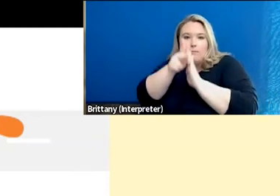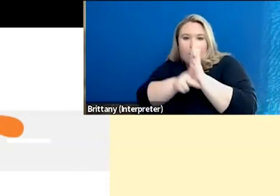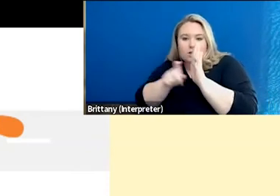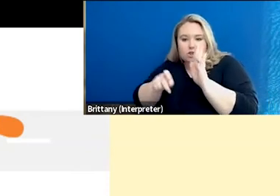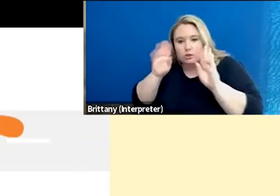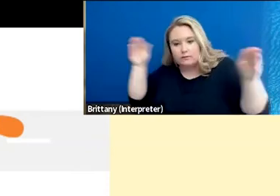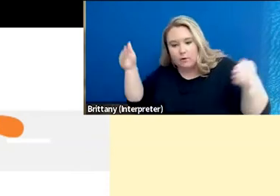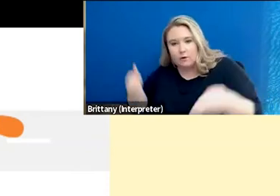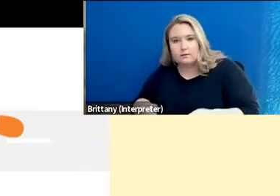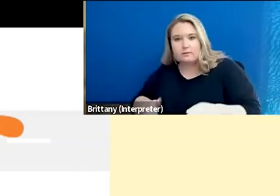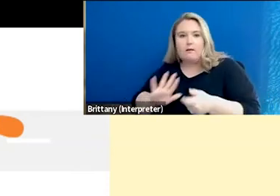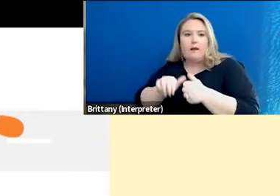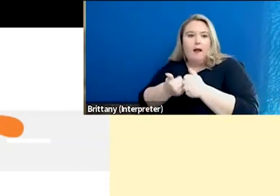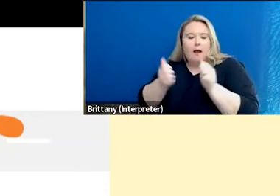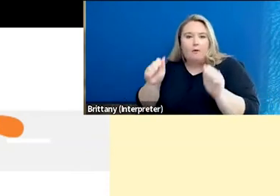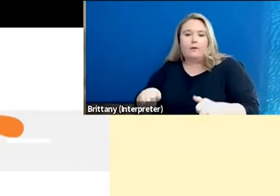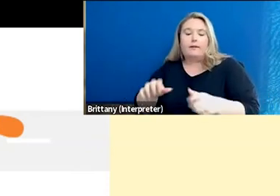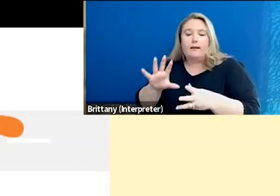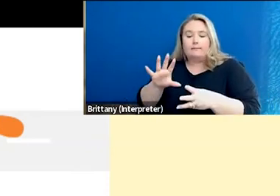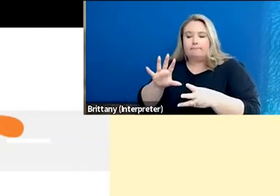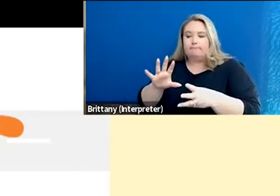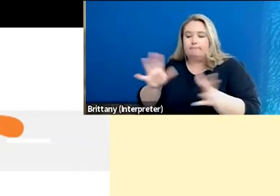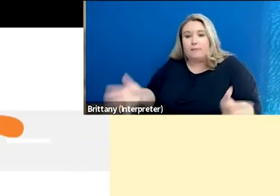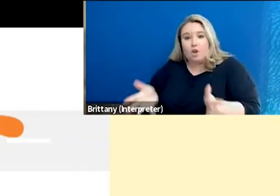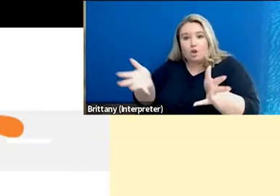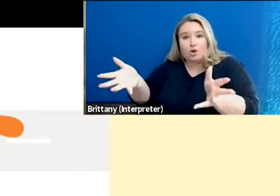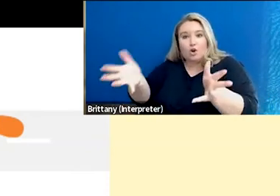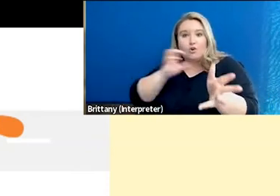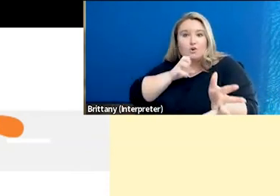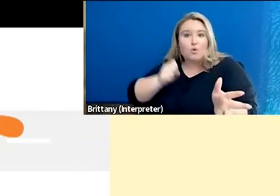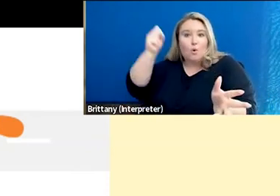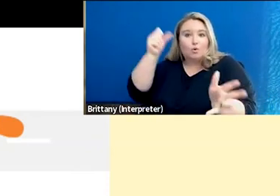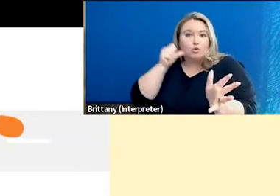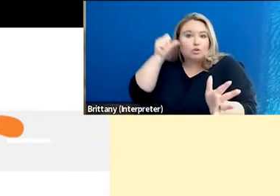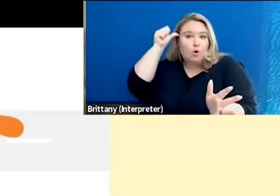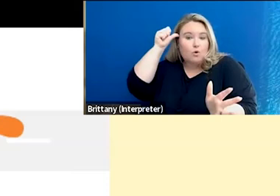and how can we engage older adults to be more active in our community design?